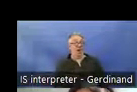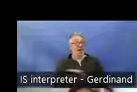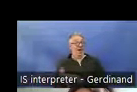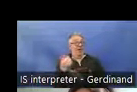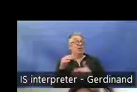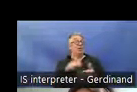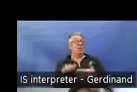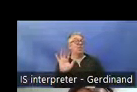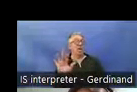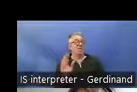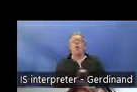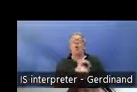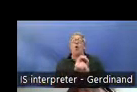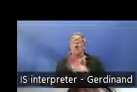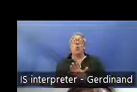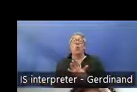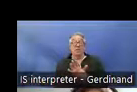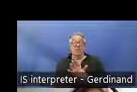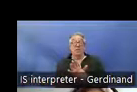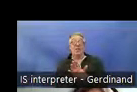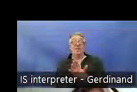COVID 19 disability rights monitor.